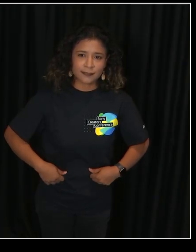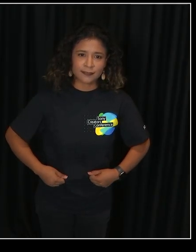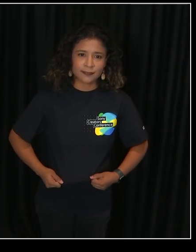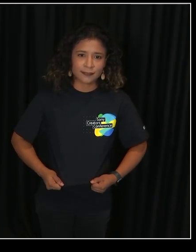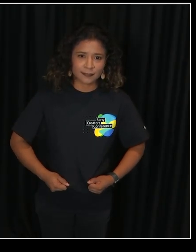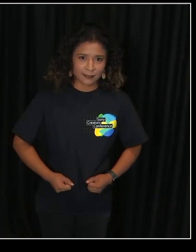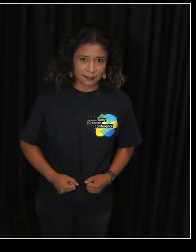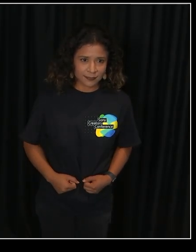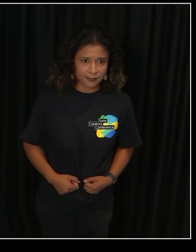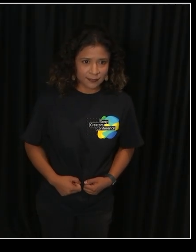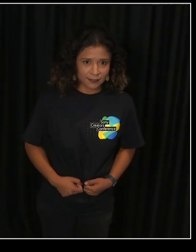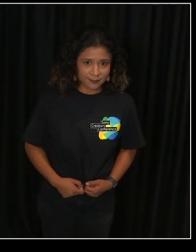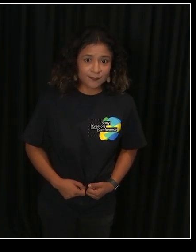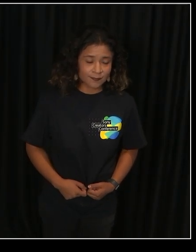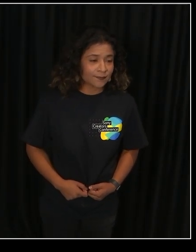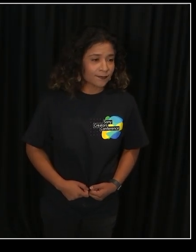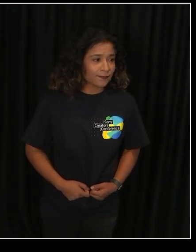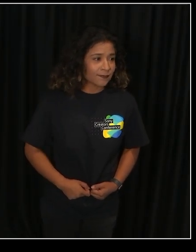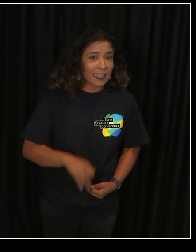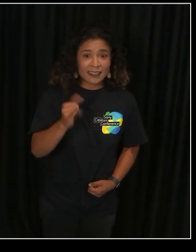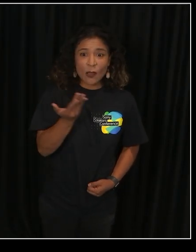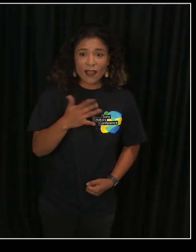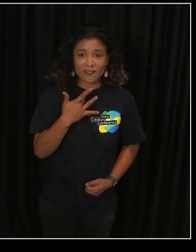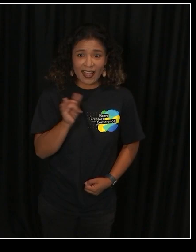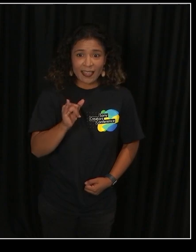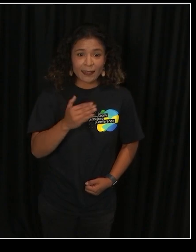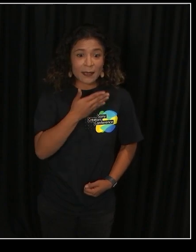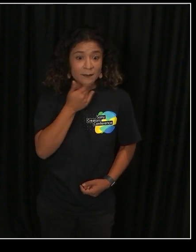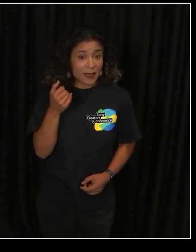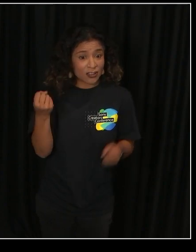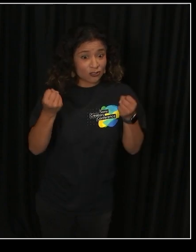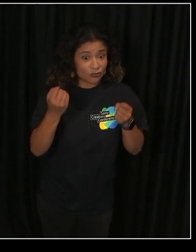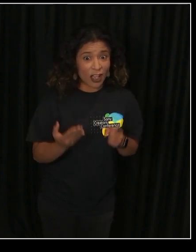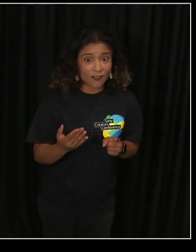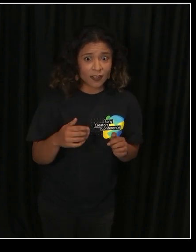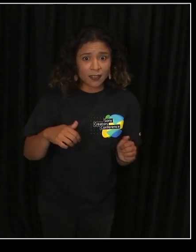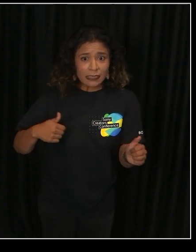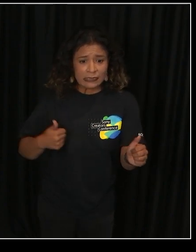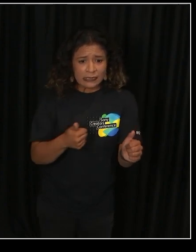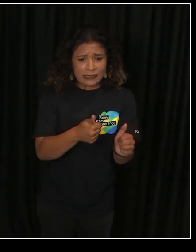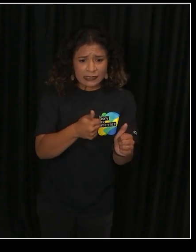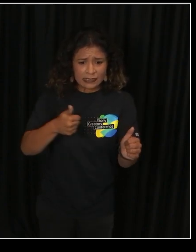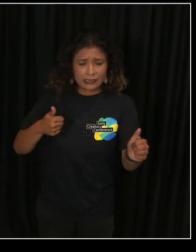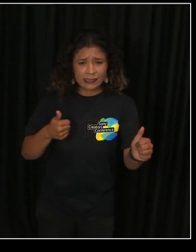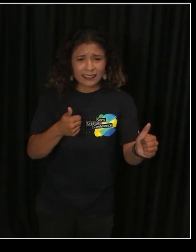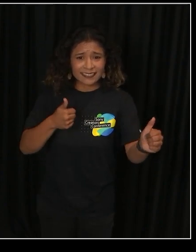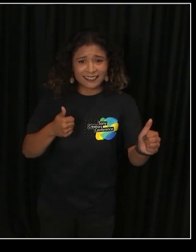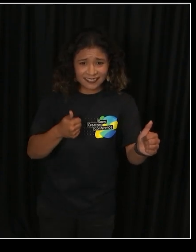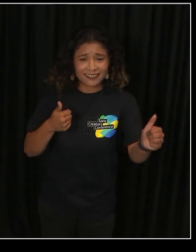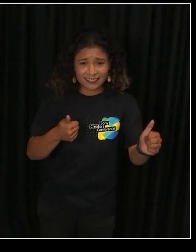So that's what it's like to be the best driver in the world, trailing a second behind an AI agent.